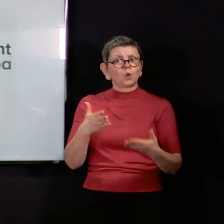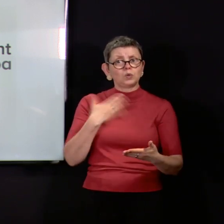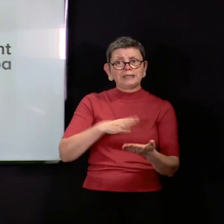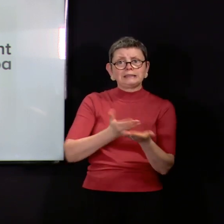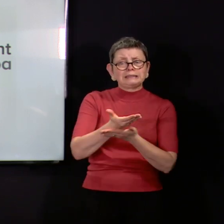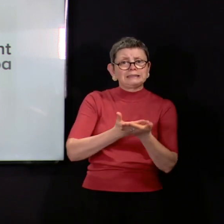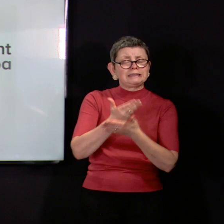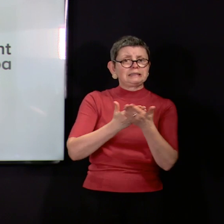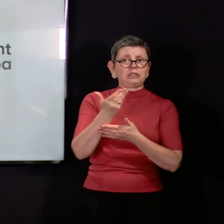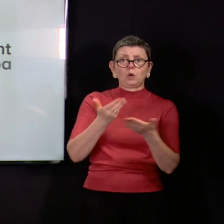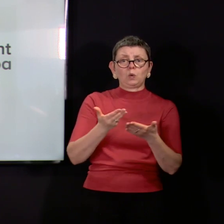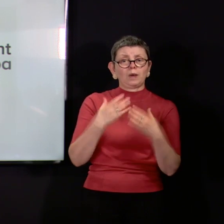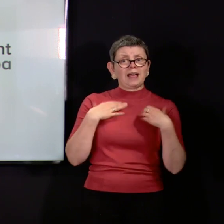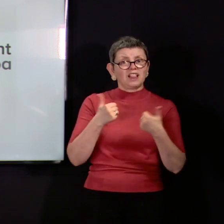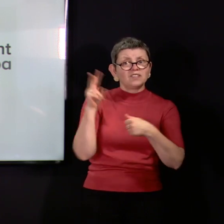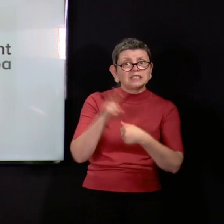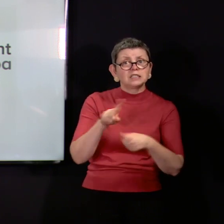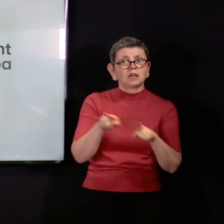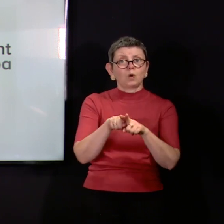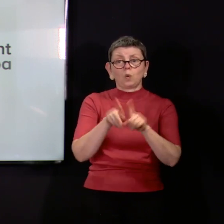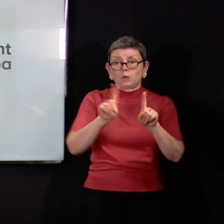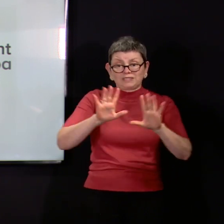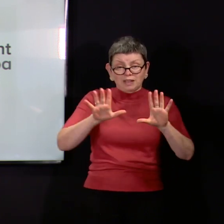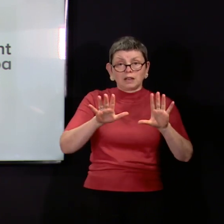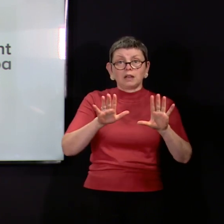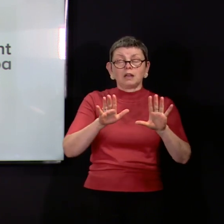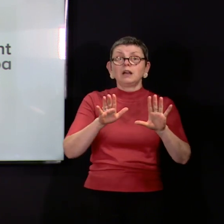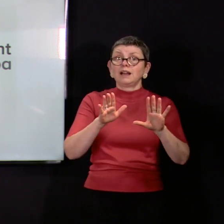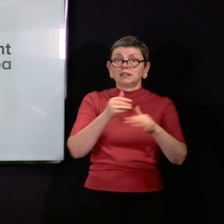something that's worrying you, then call them. If you need help out of hours or